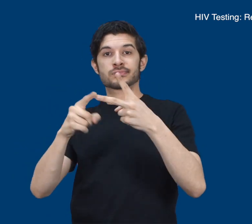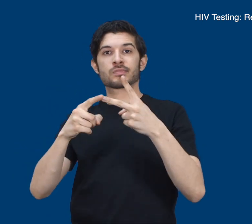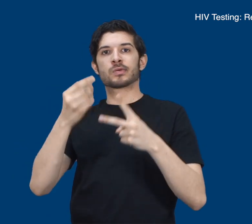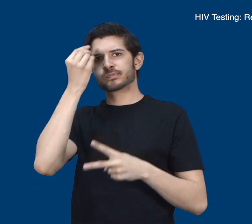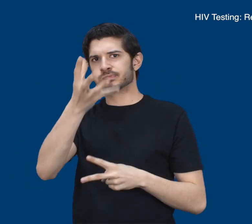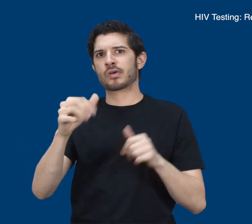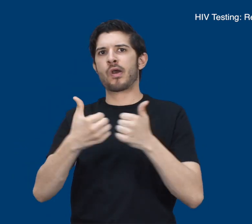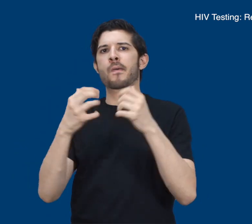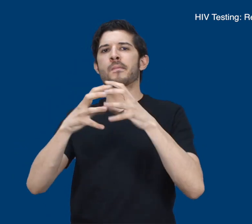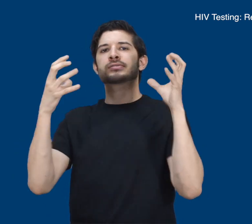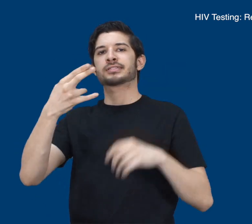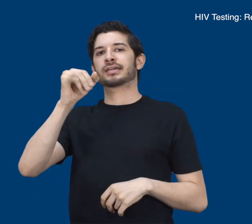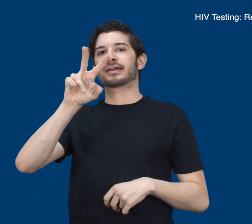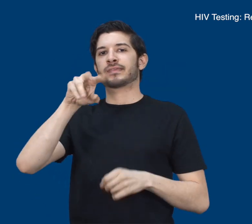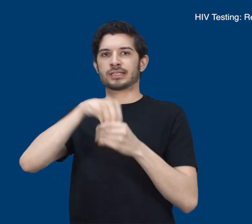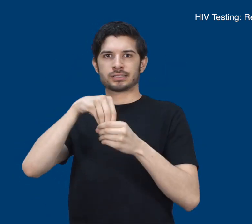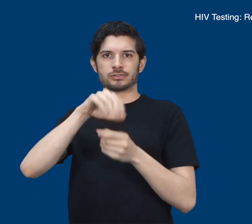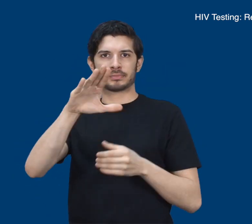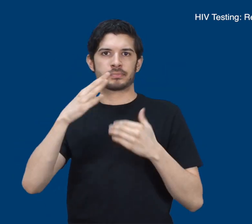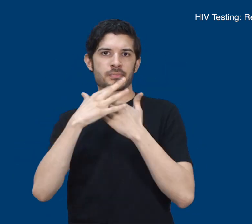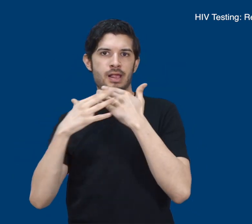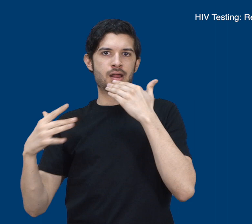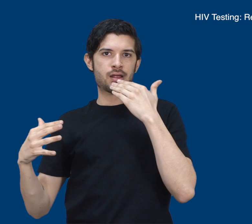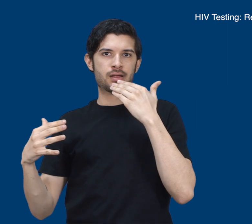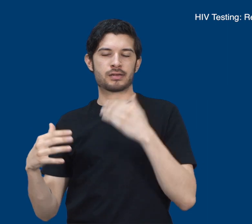how much HIV is in your blood.